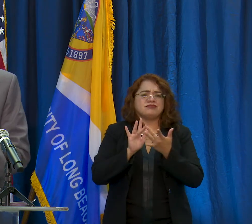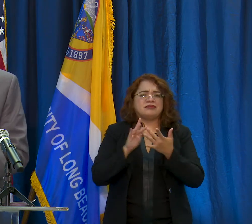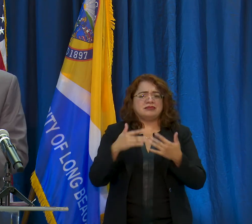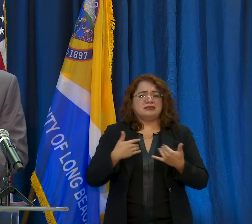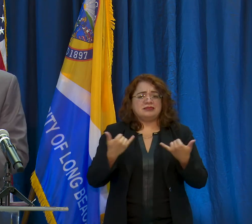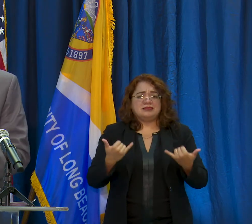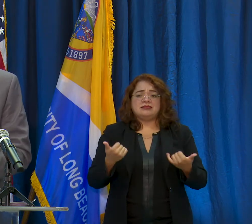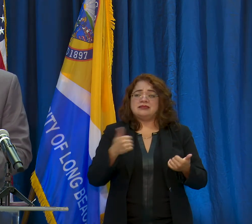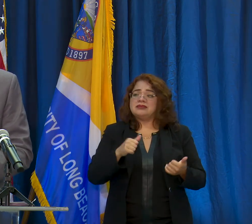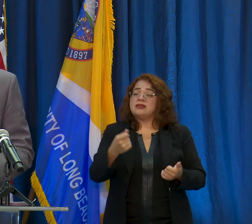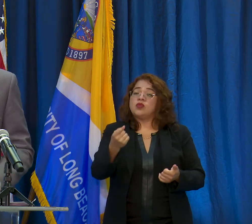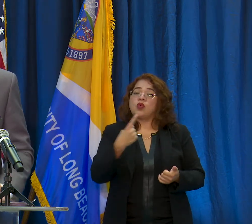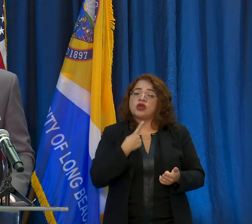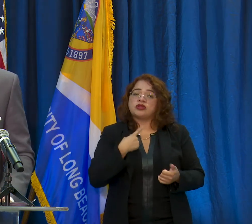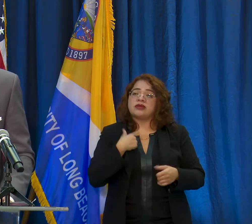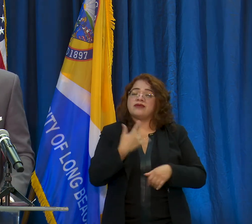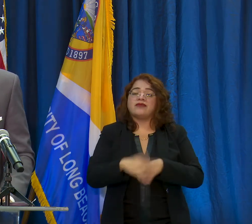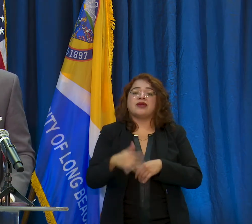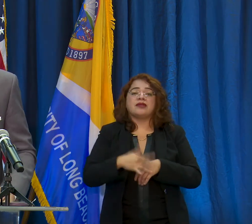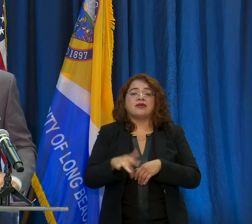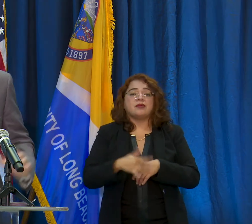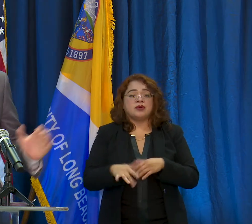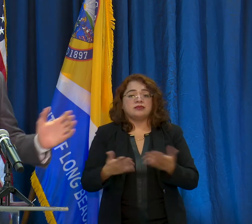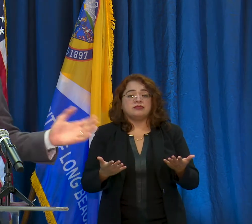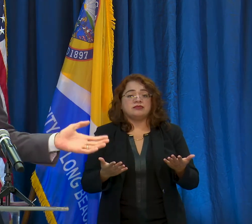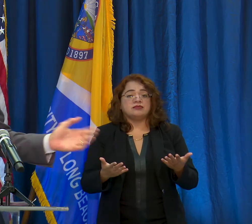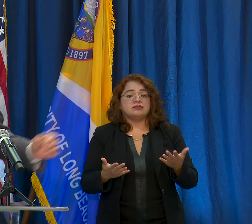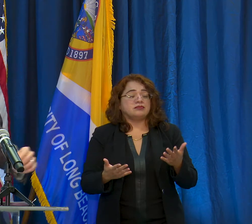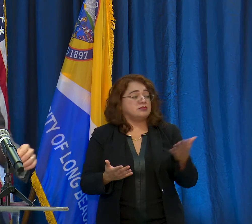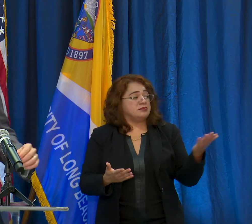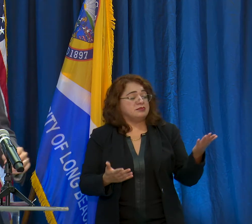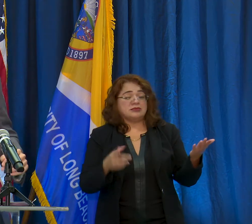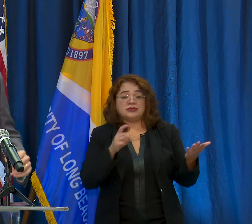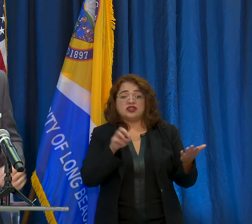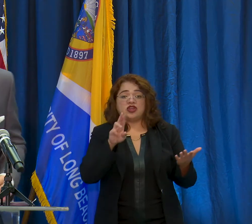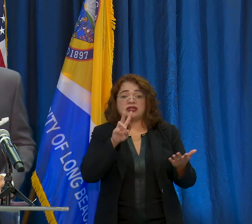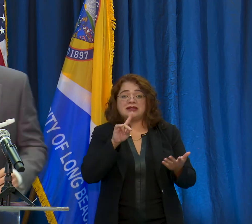take any questions, and I'll turn it back over to Dr. Davis.